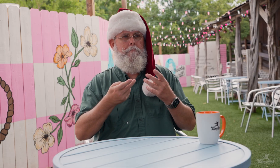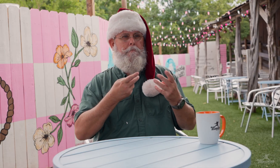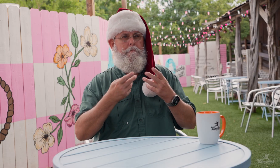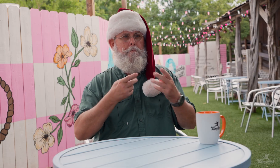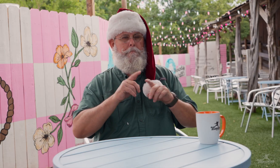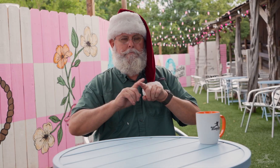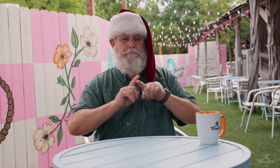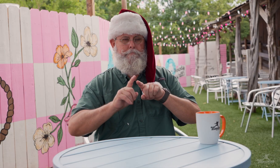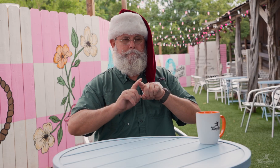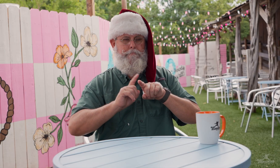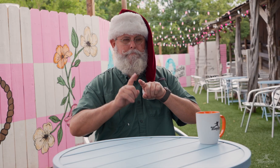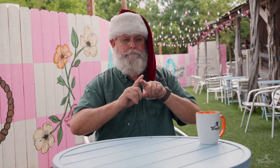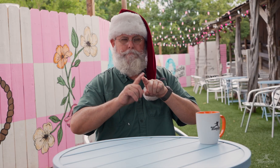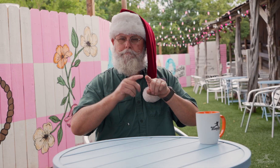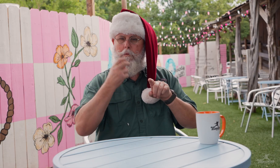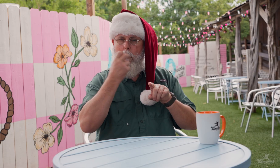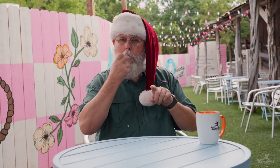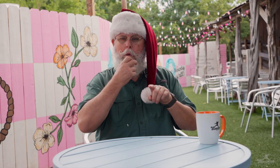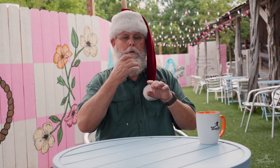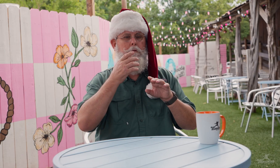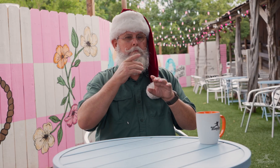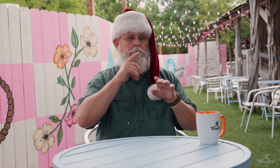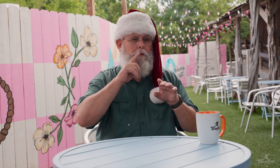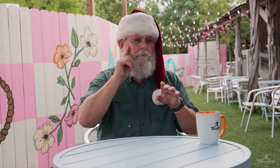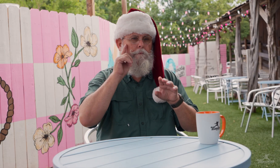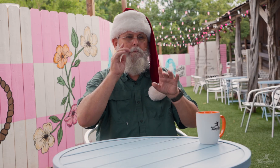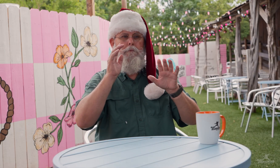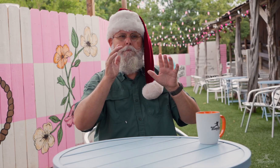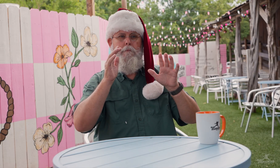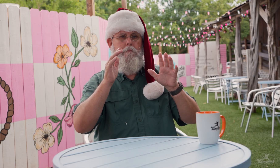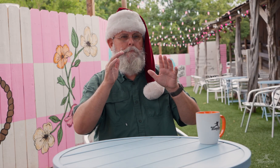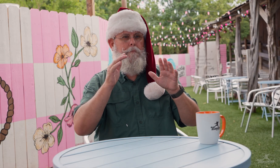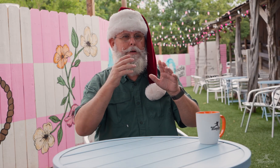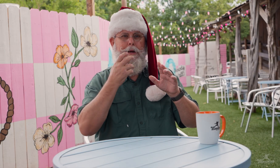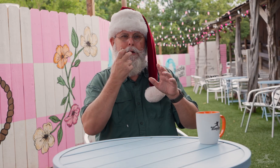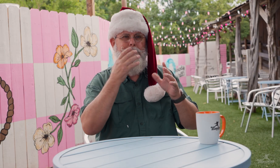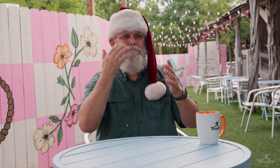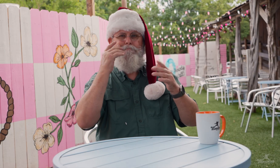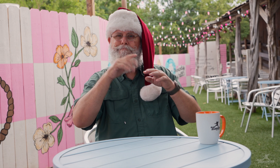all kinds of people. Oral, signing Deaf, everyone was different.